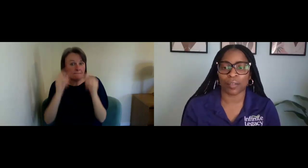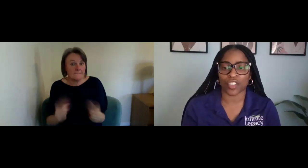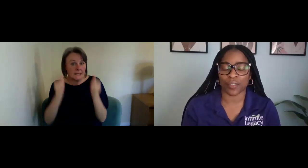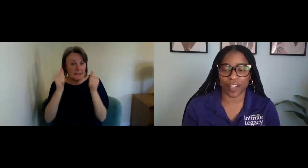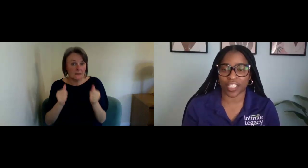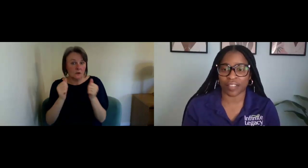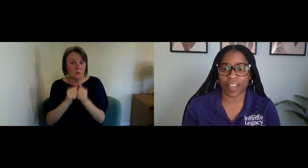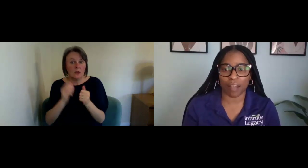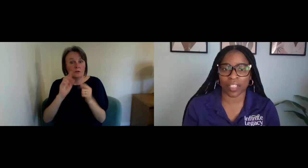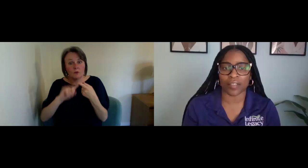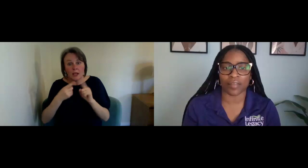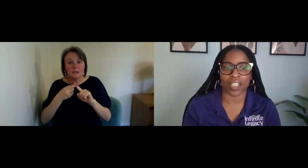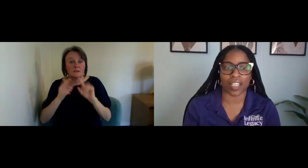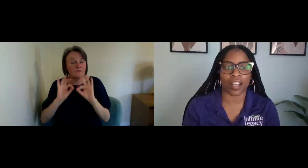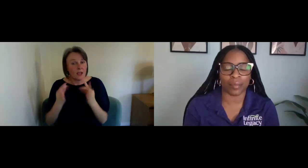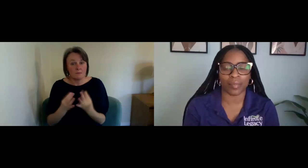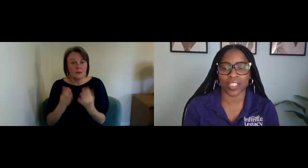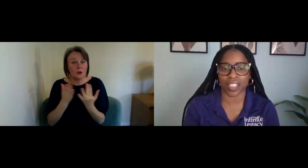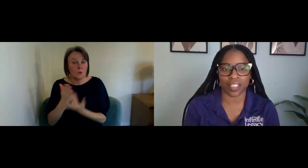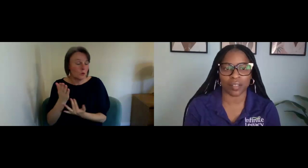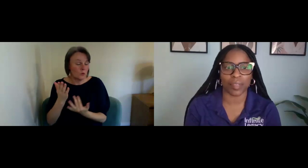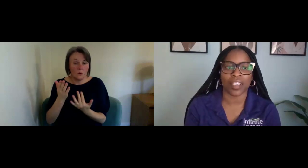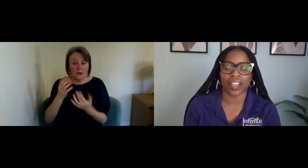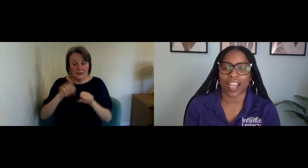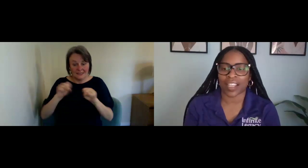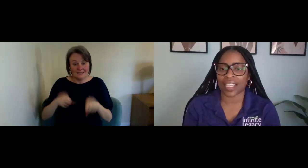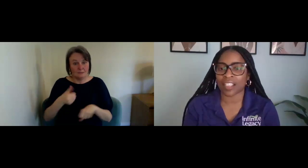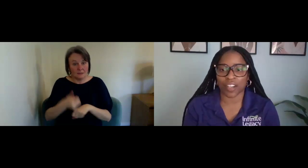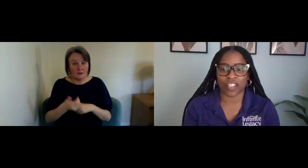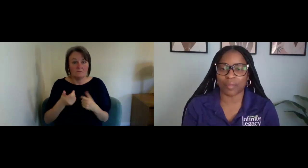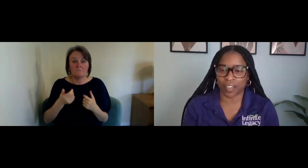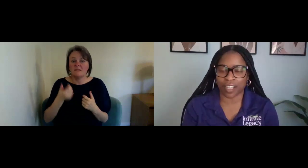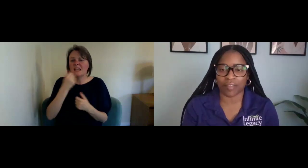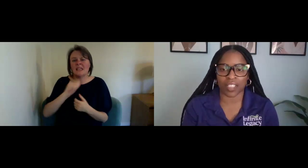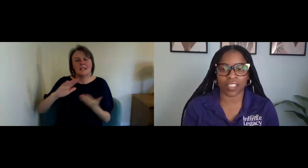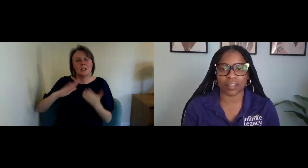with your friends and family via the system. At any of our community events